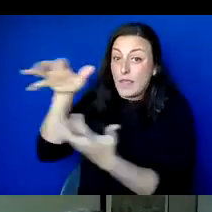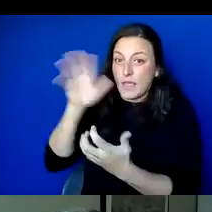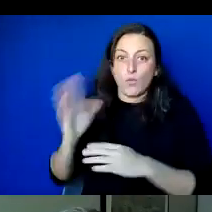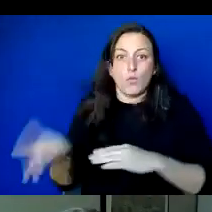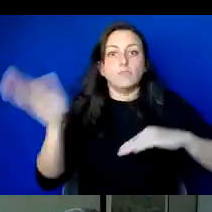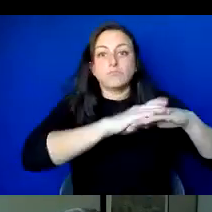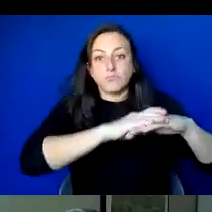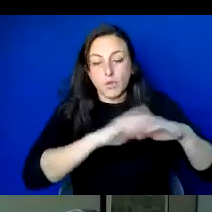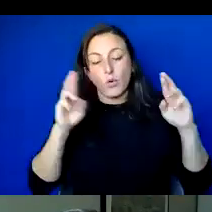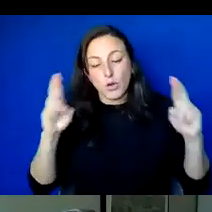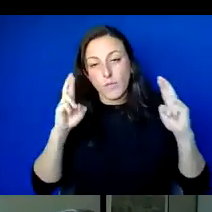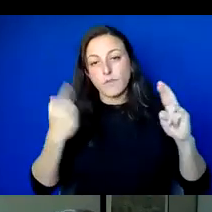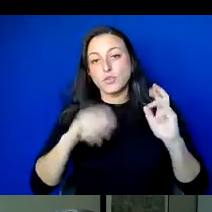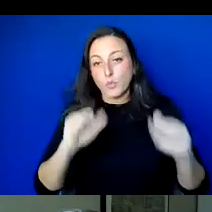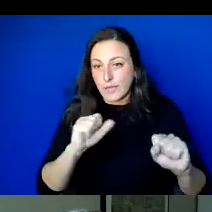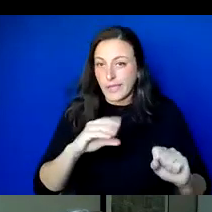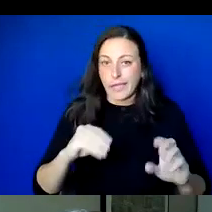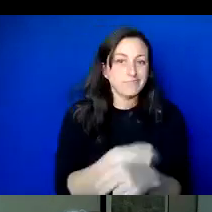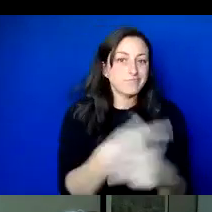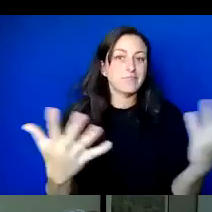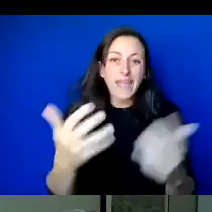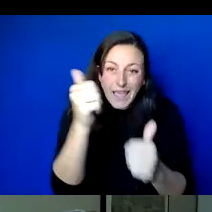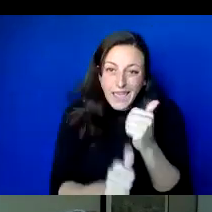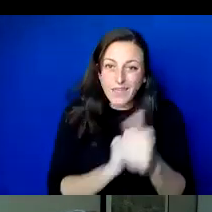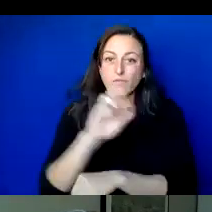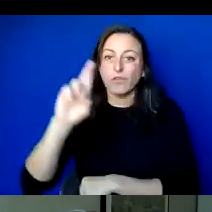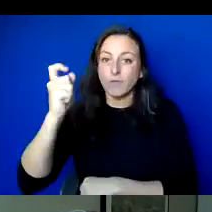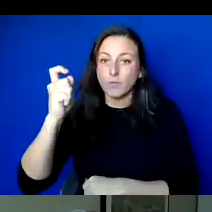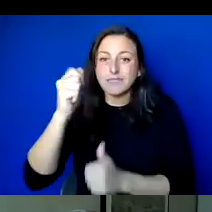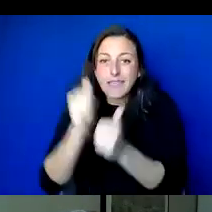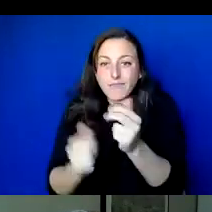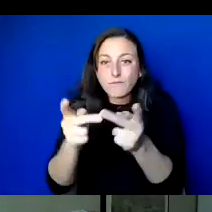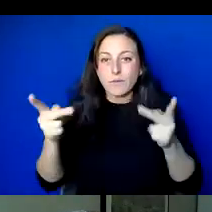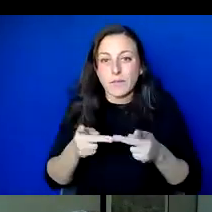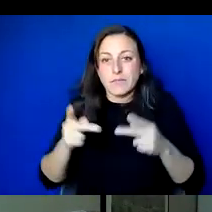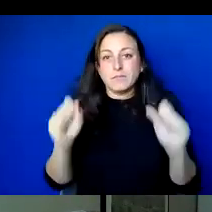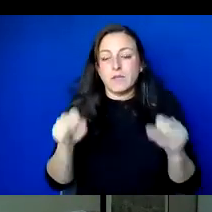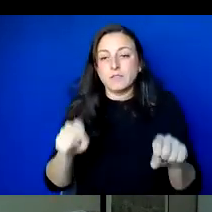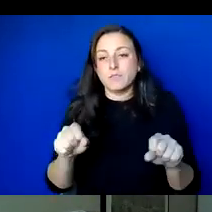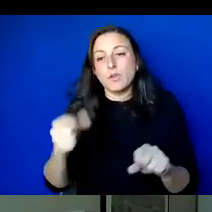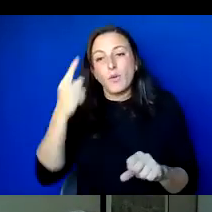a vaccine at every pharmacy, every provider. We think that's somewhere above 300 000 doses a week